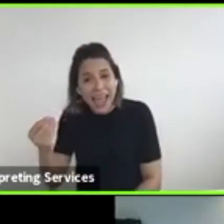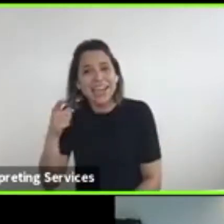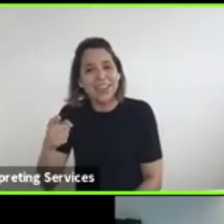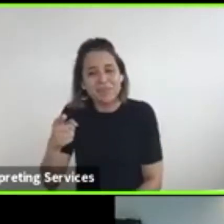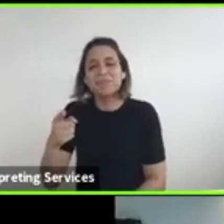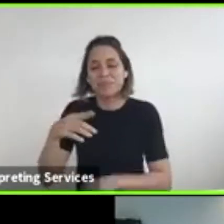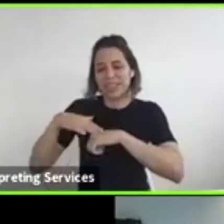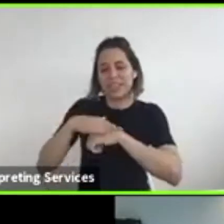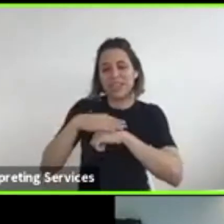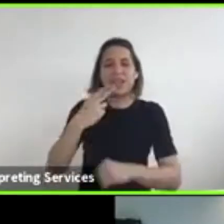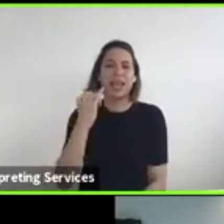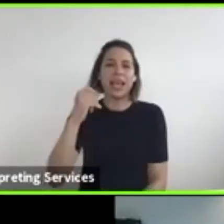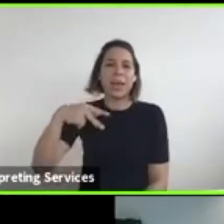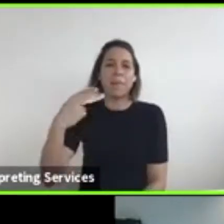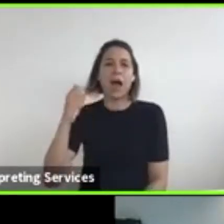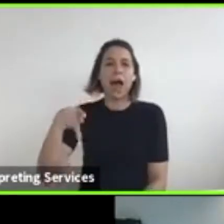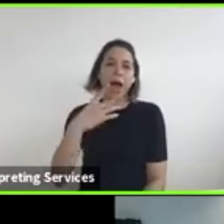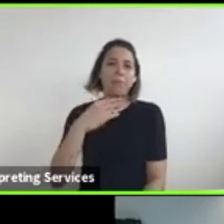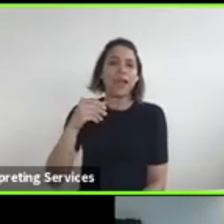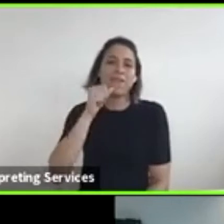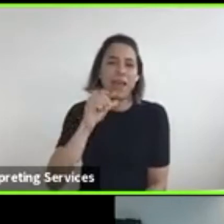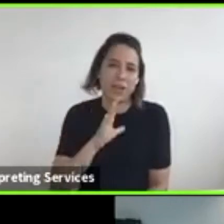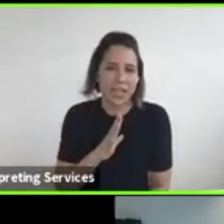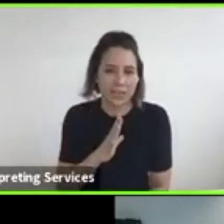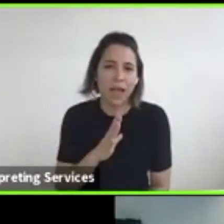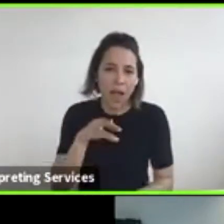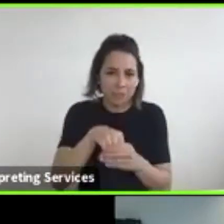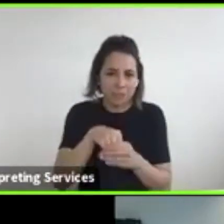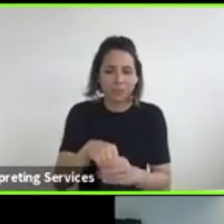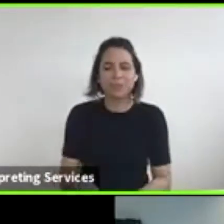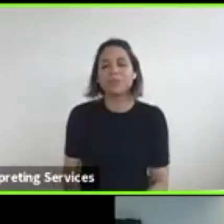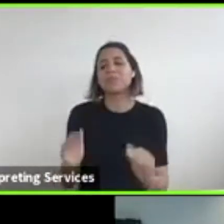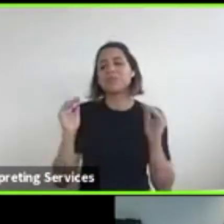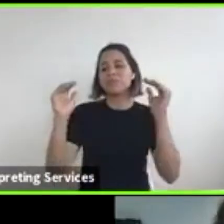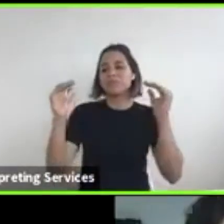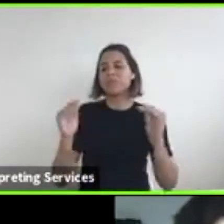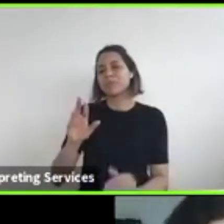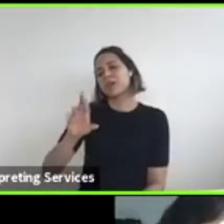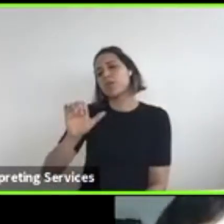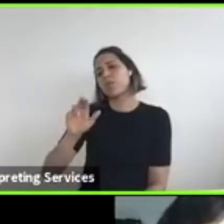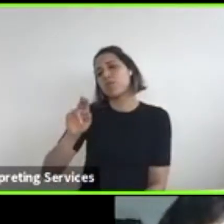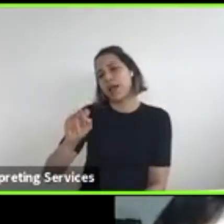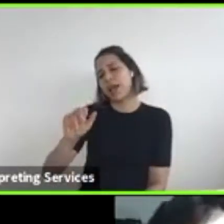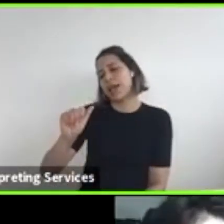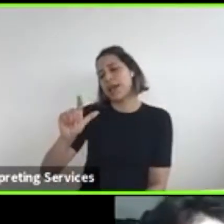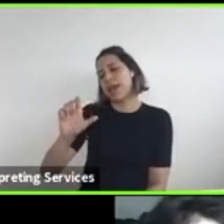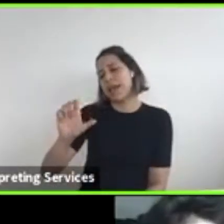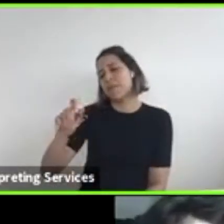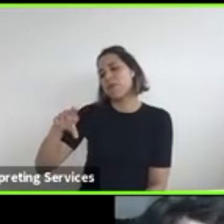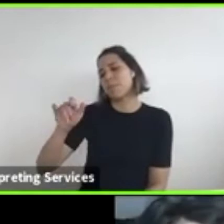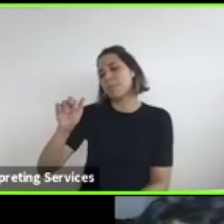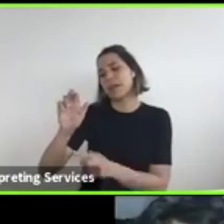AND THINK ALONG THESE LINES, CONCILIATORY. RYAN EAGLE PIERCE, WHO IS A LENAPE THEATER